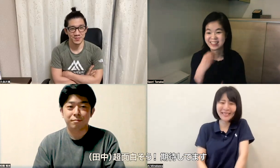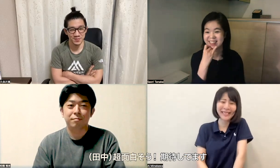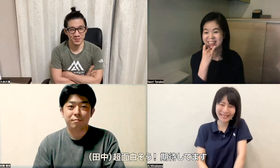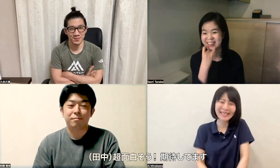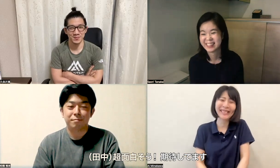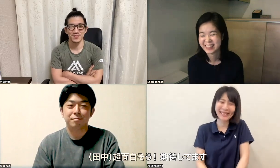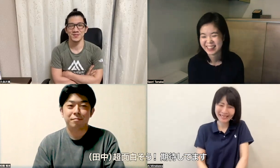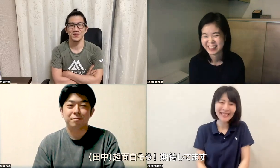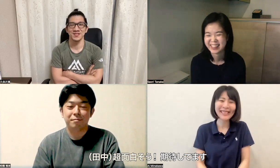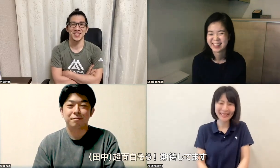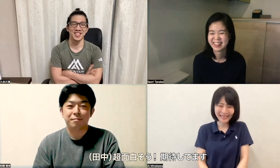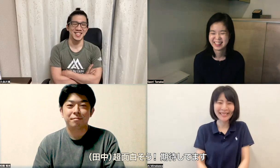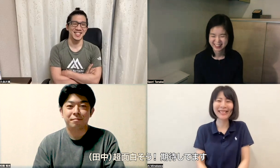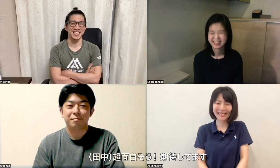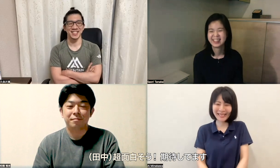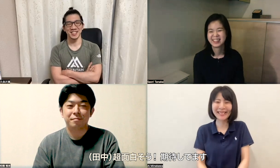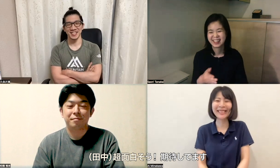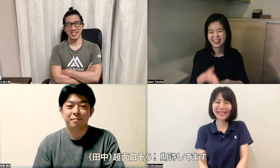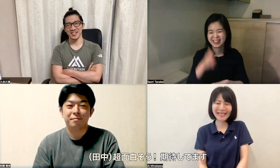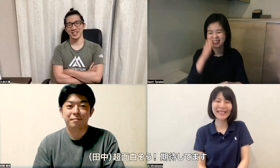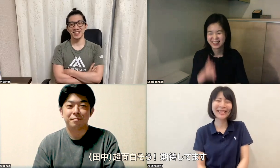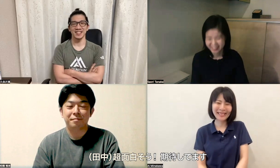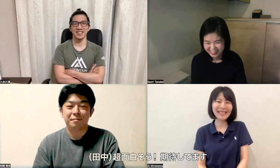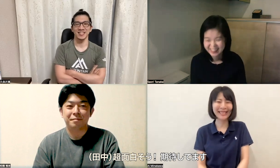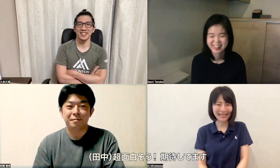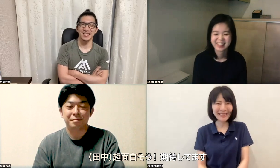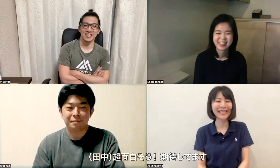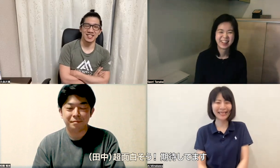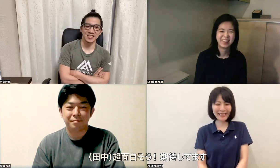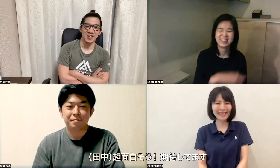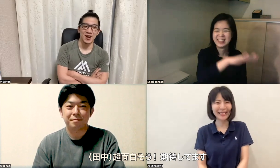(ST) That's super interesting!